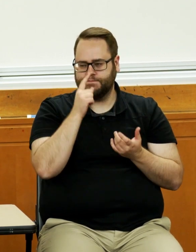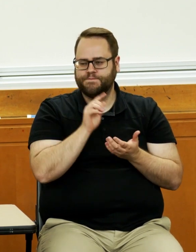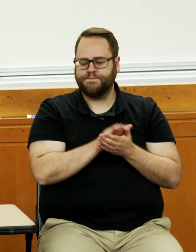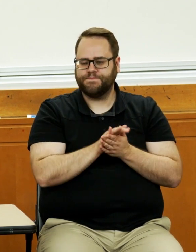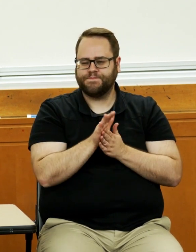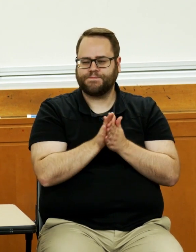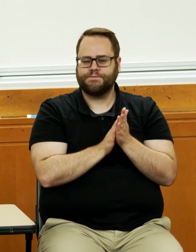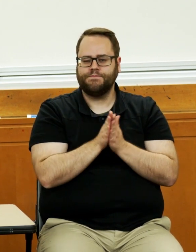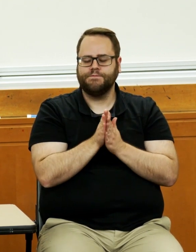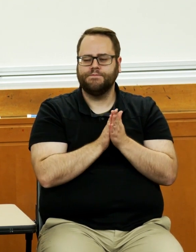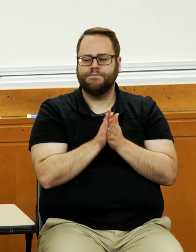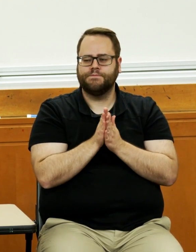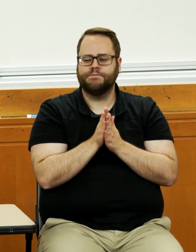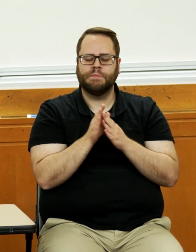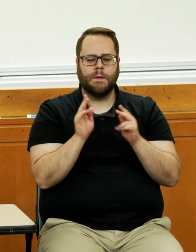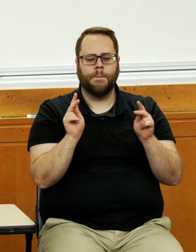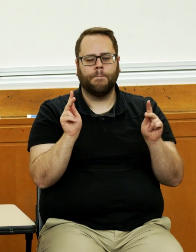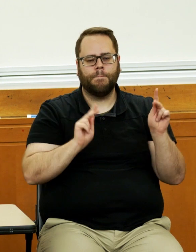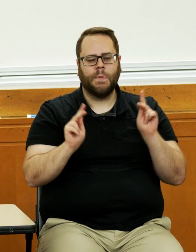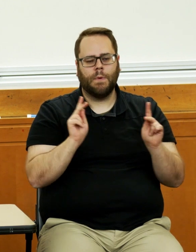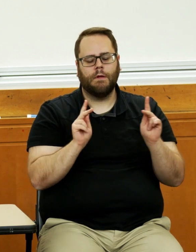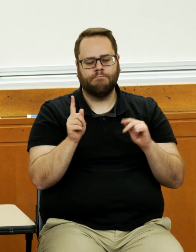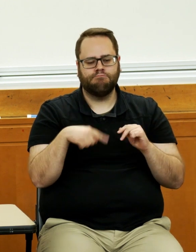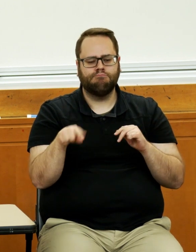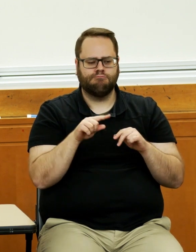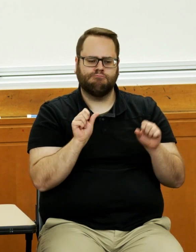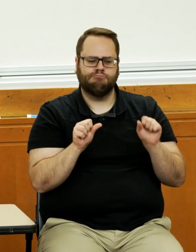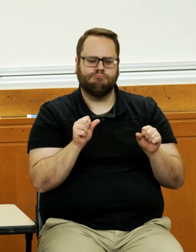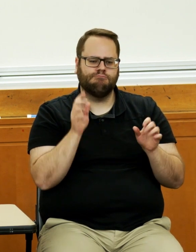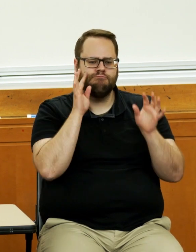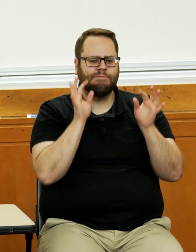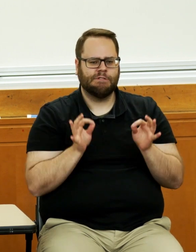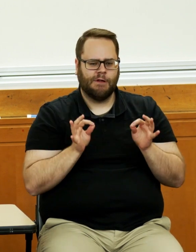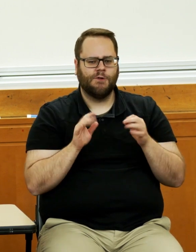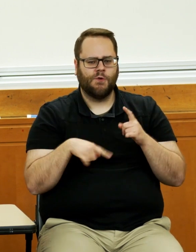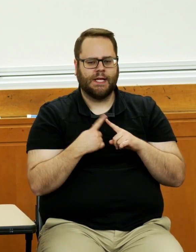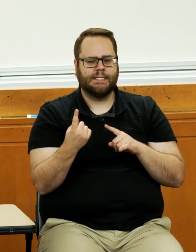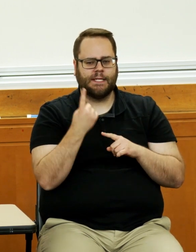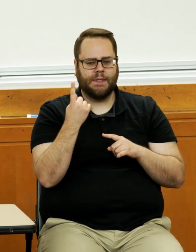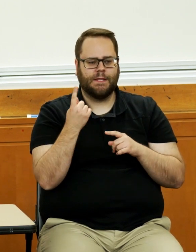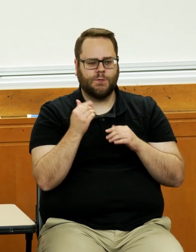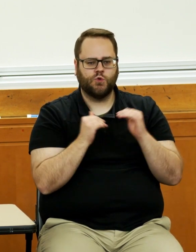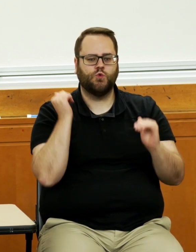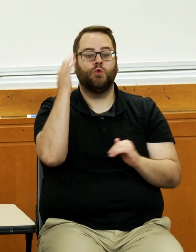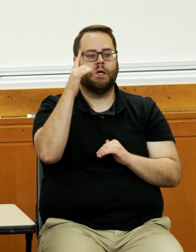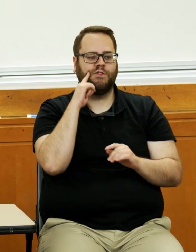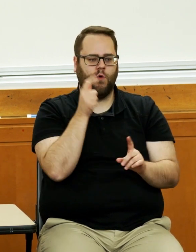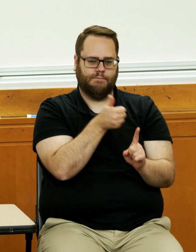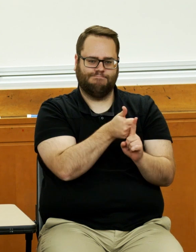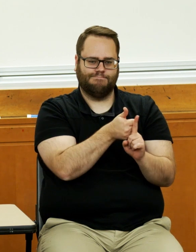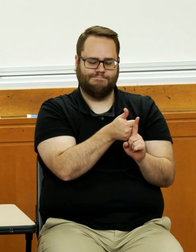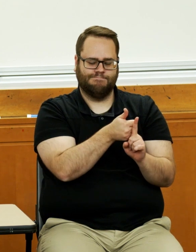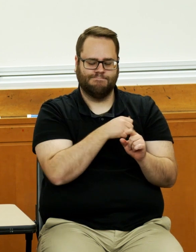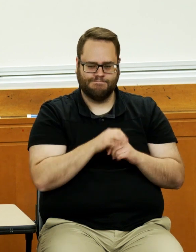you can…people are capable of deciding when something is too much for them. I understand